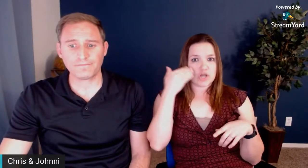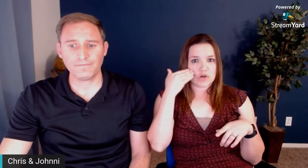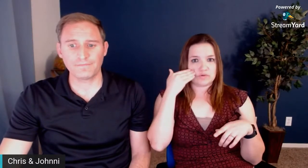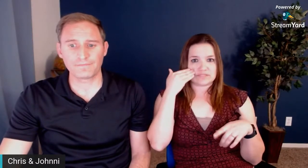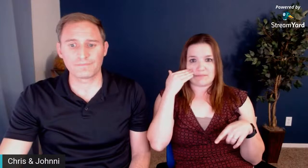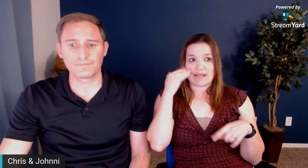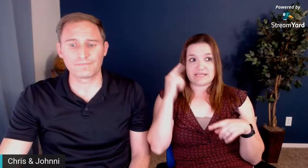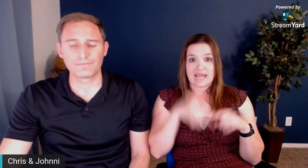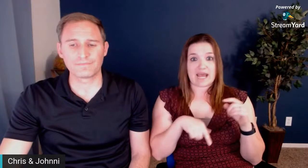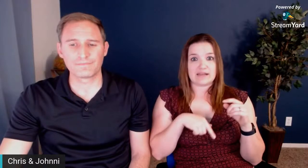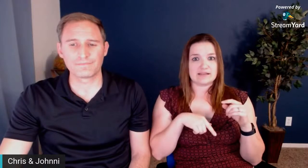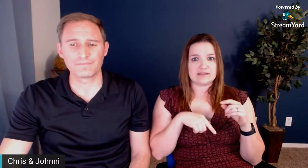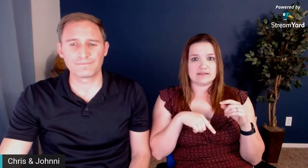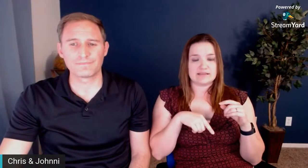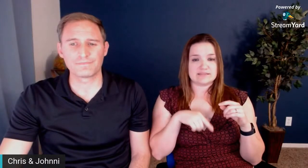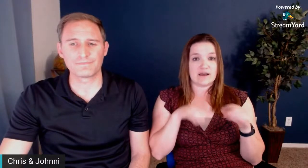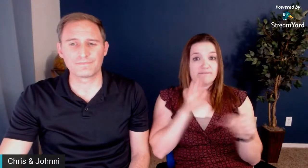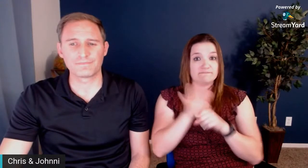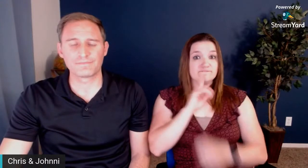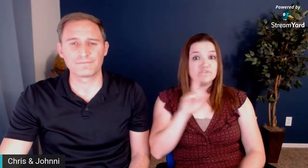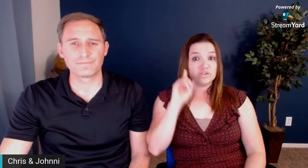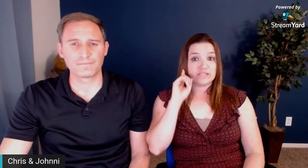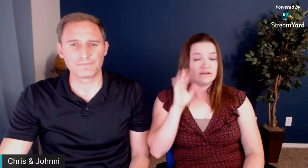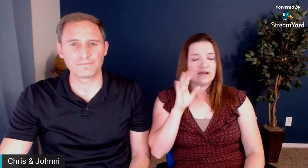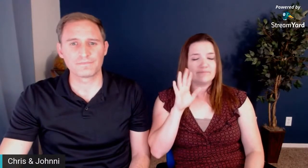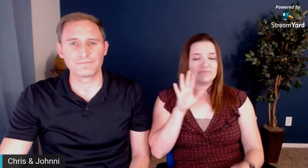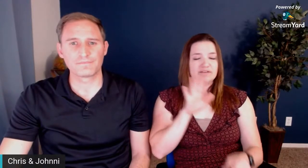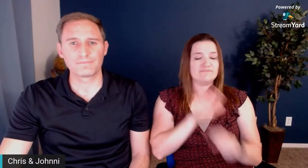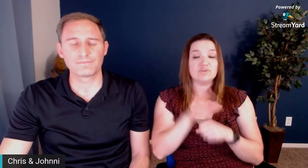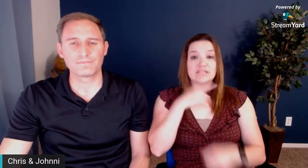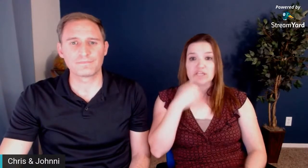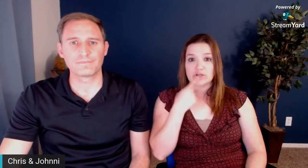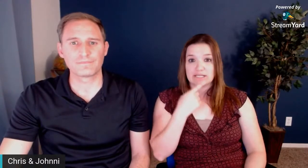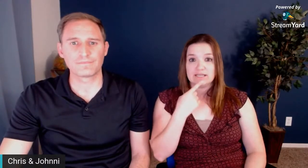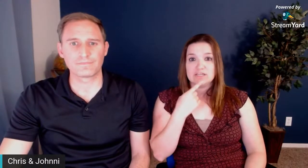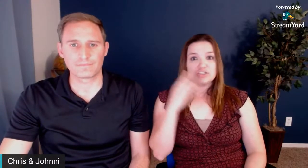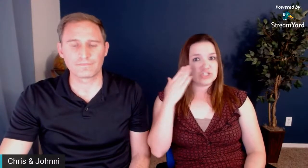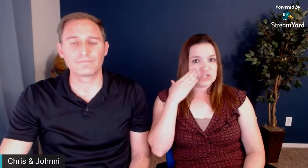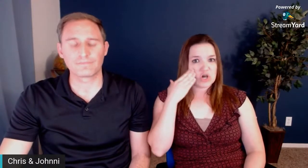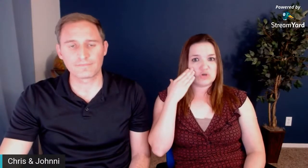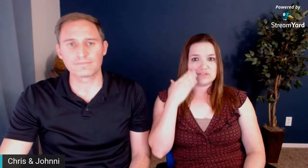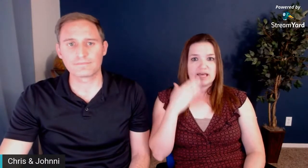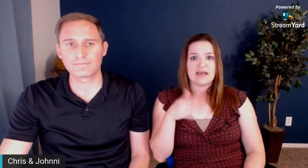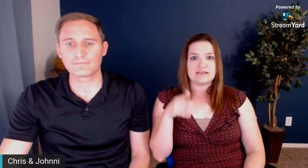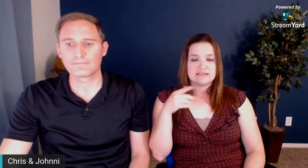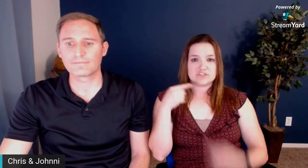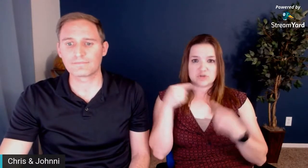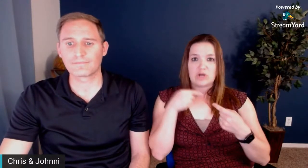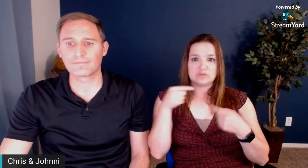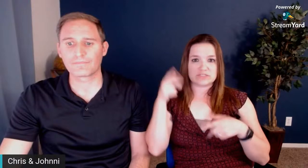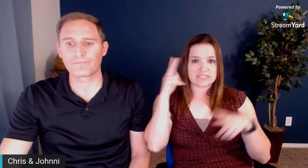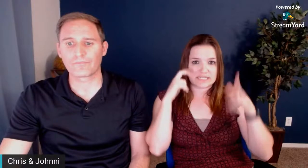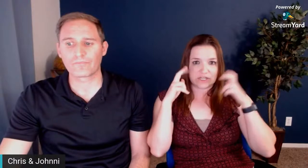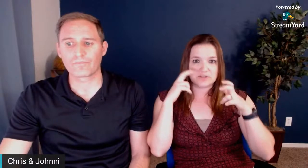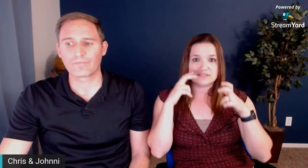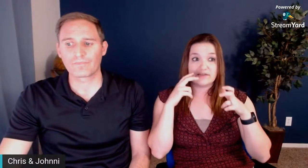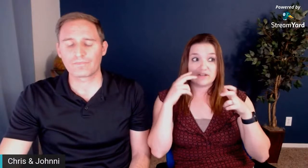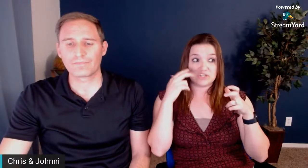knows that my dad is not fully um fully hearing she knows that he struggles to hear and stuff and